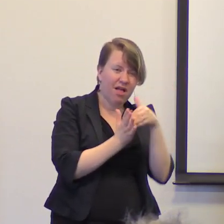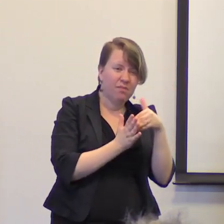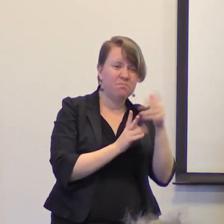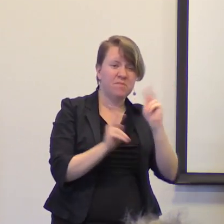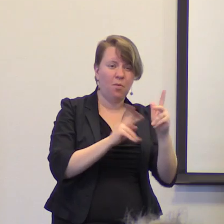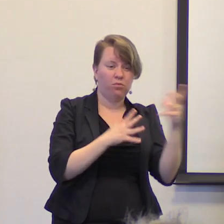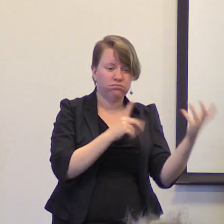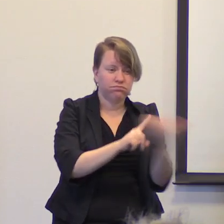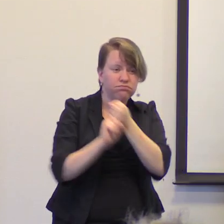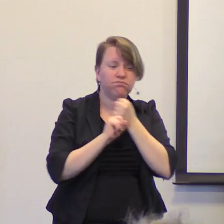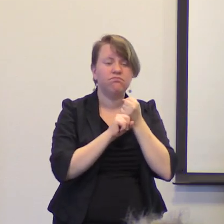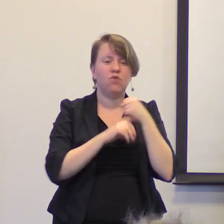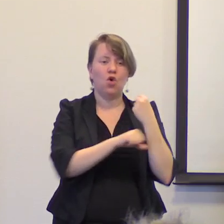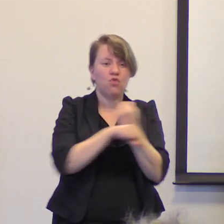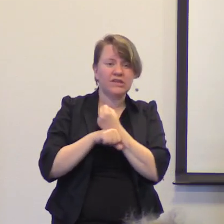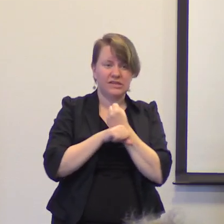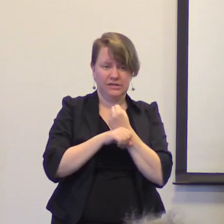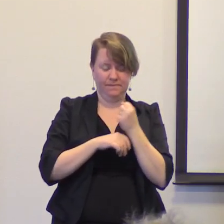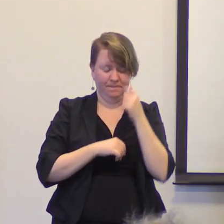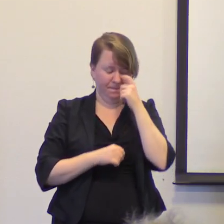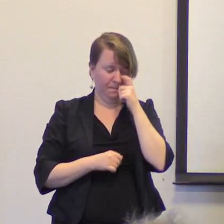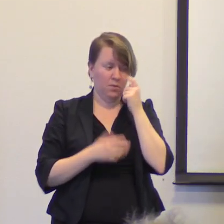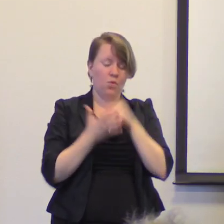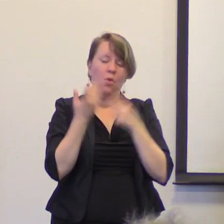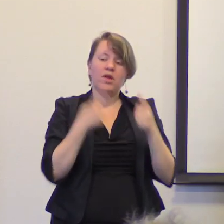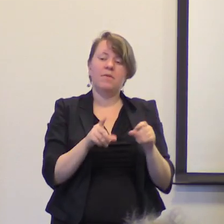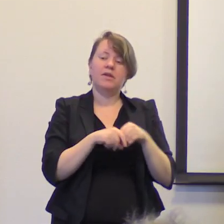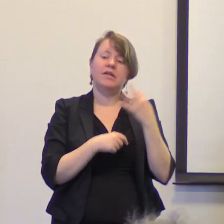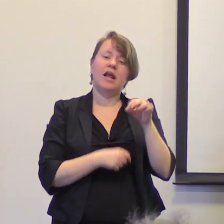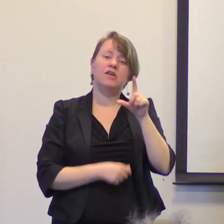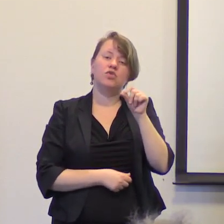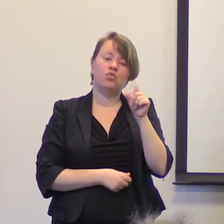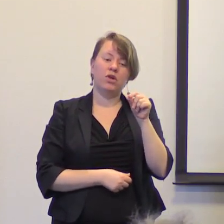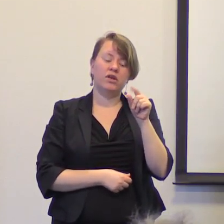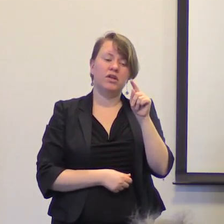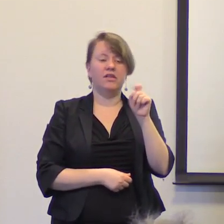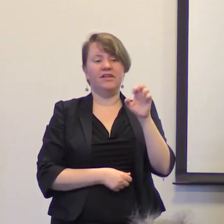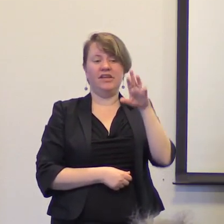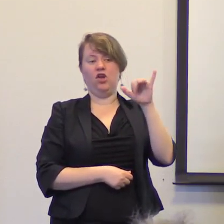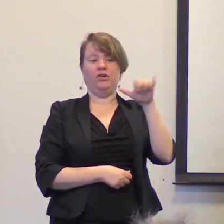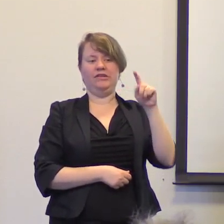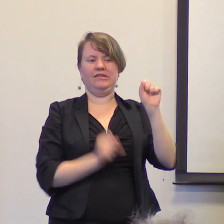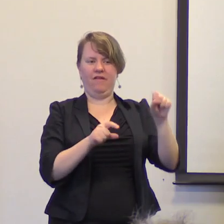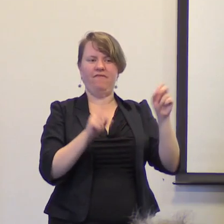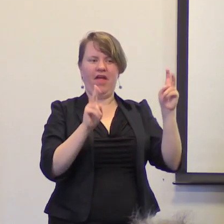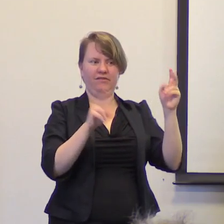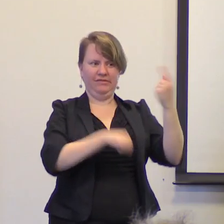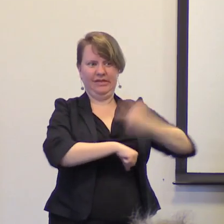Now what was happening in 1920 was that the terrorists of the day were anarchists, and